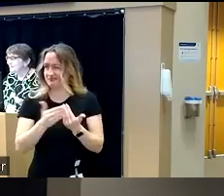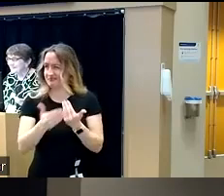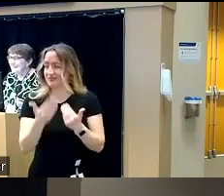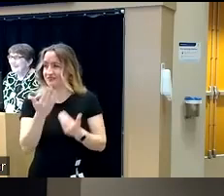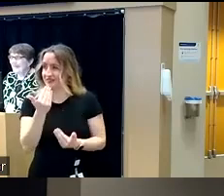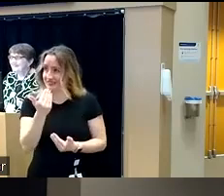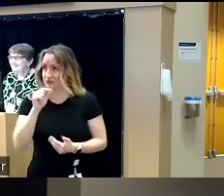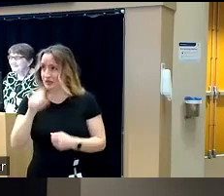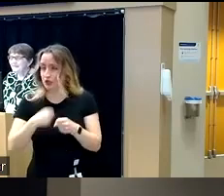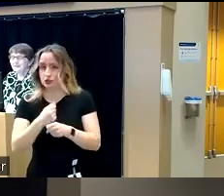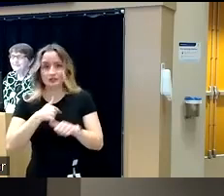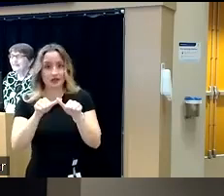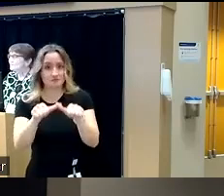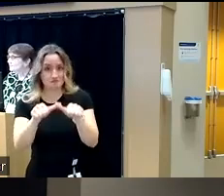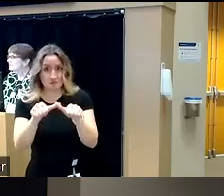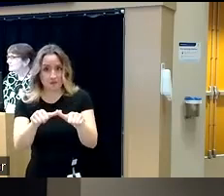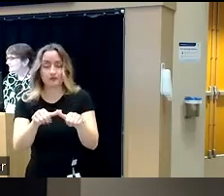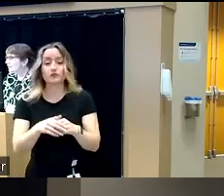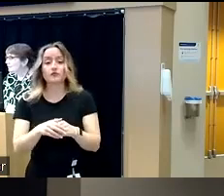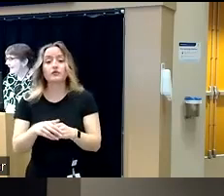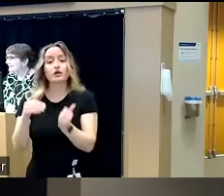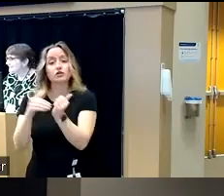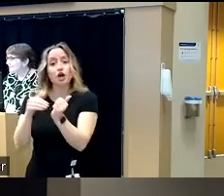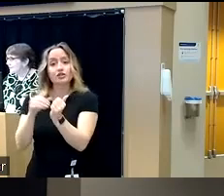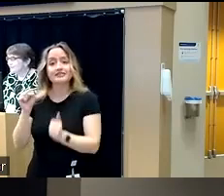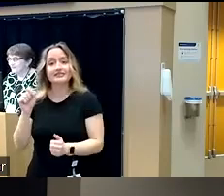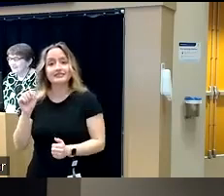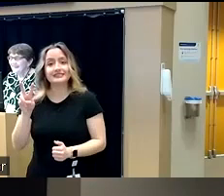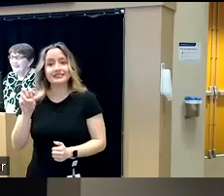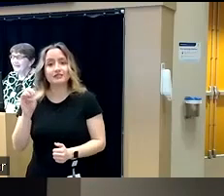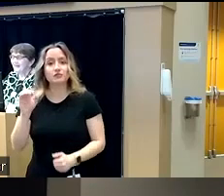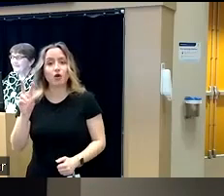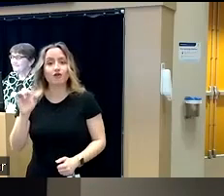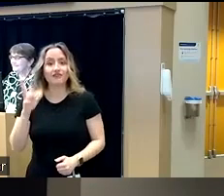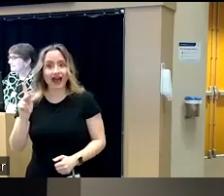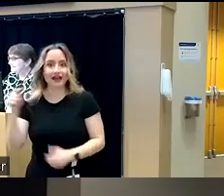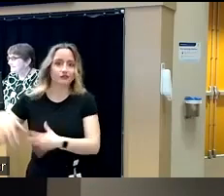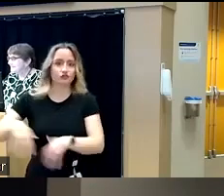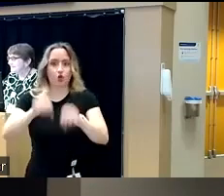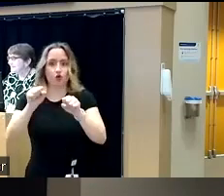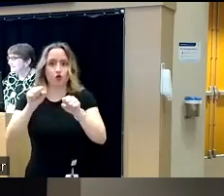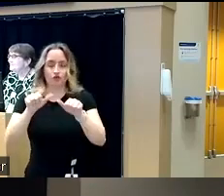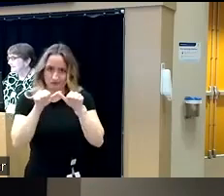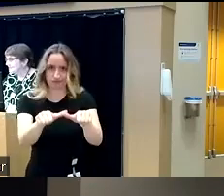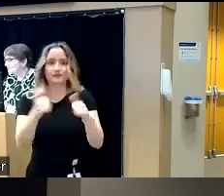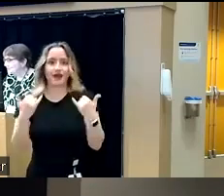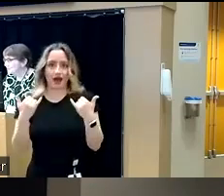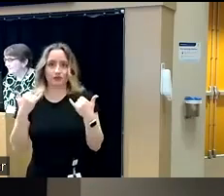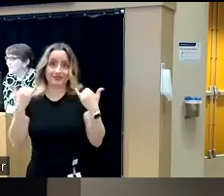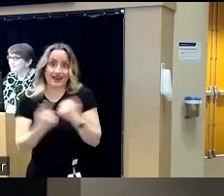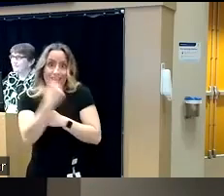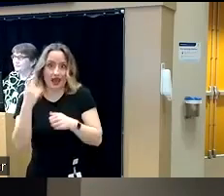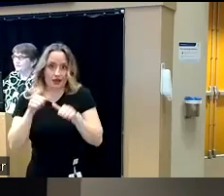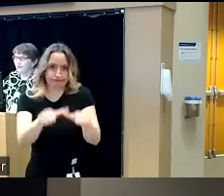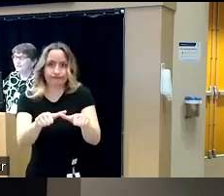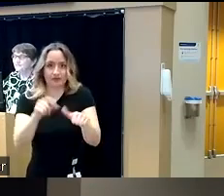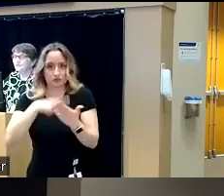or so and then uh Dr Steve Novak took over and he is continuing to do this project during covid